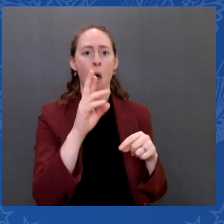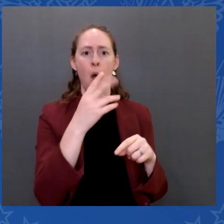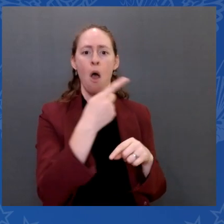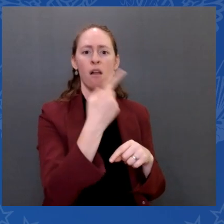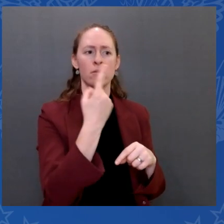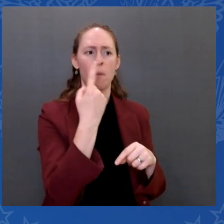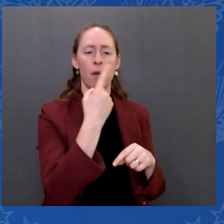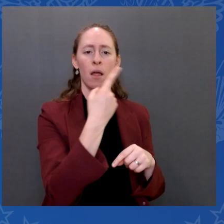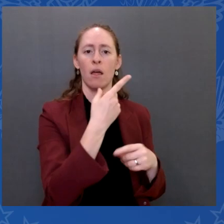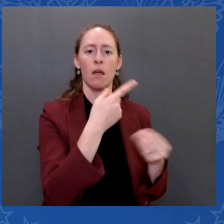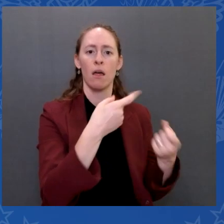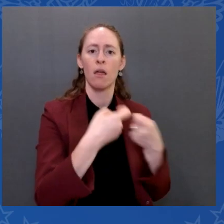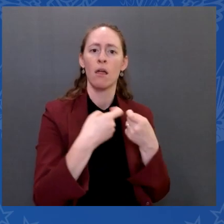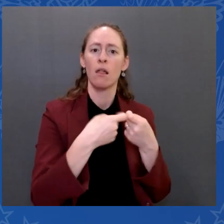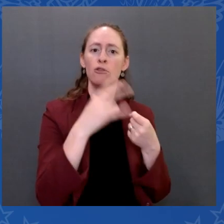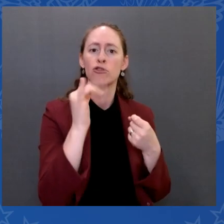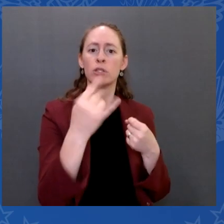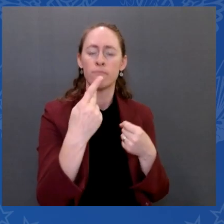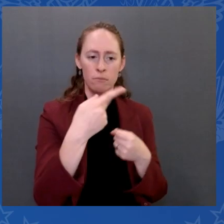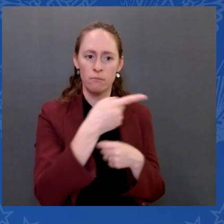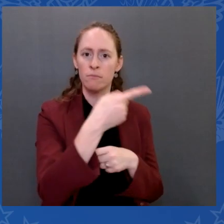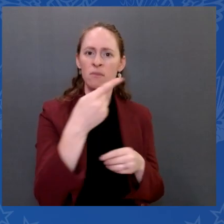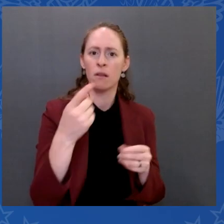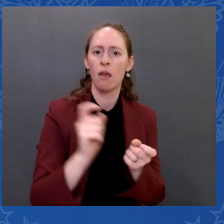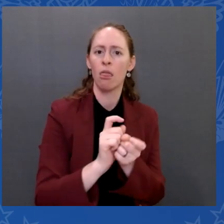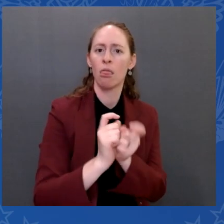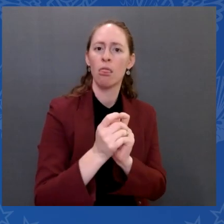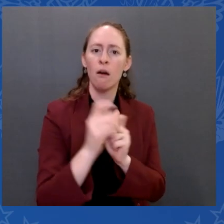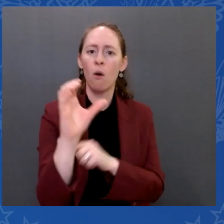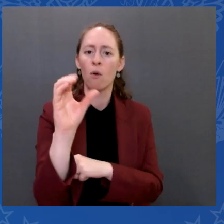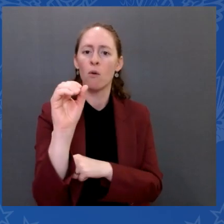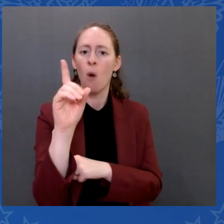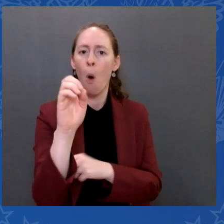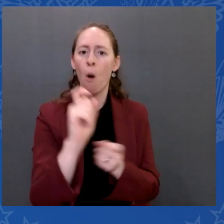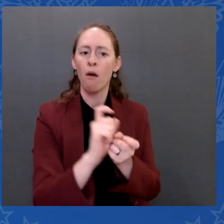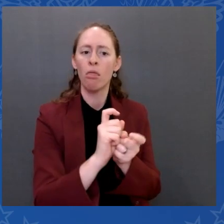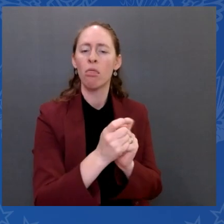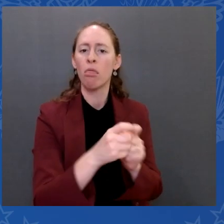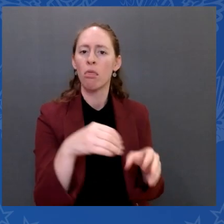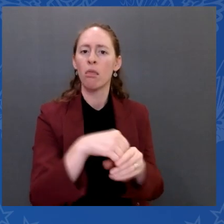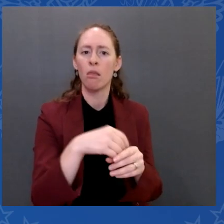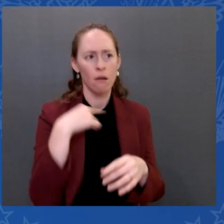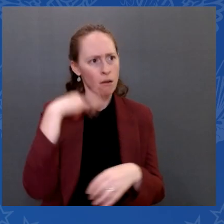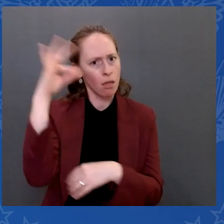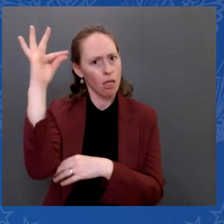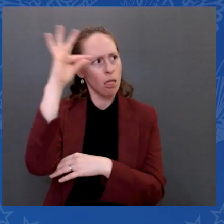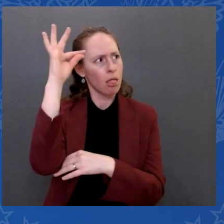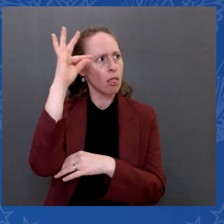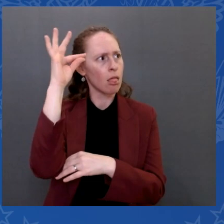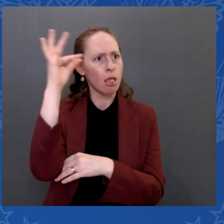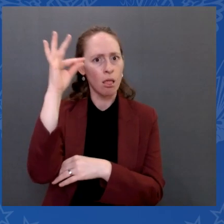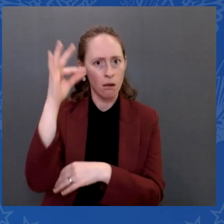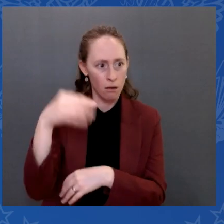And I would put second to that this issue of the kinds of capabilities we seek for the future -- the kinds of capabilities